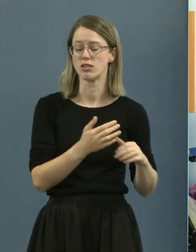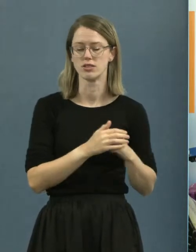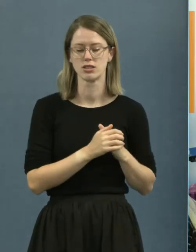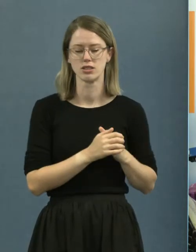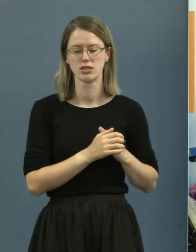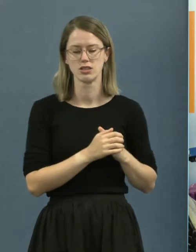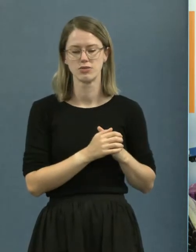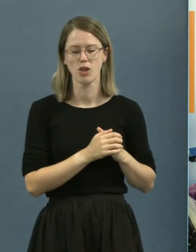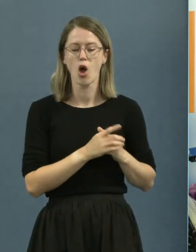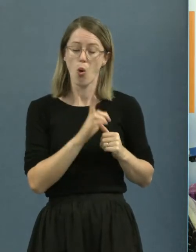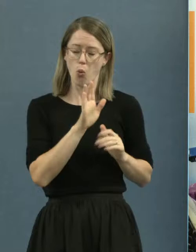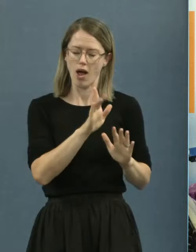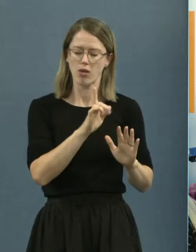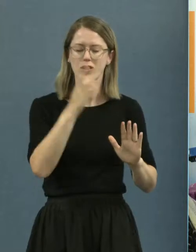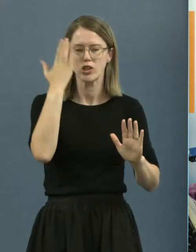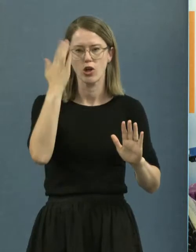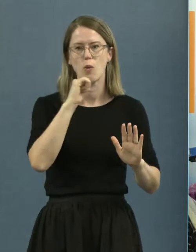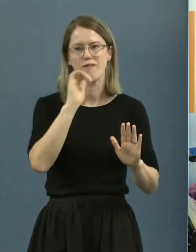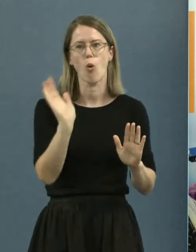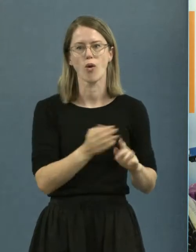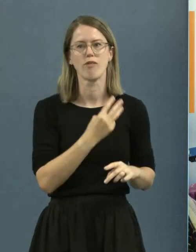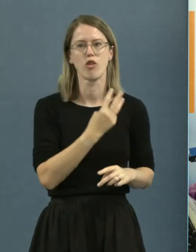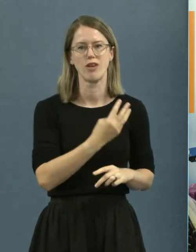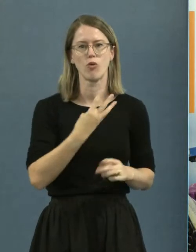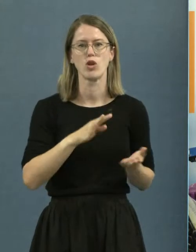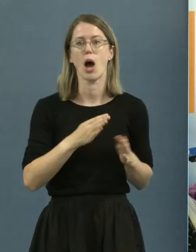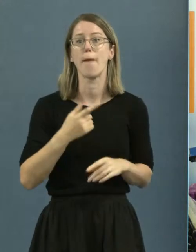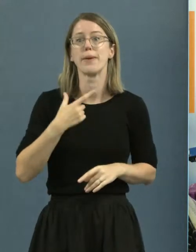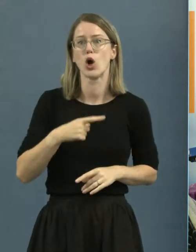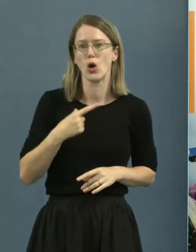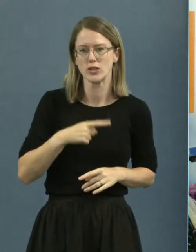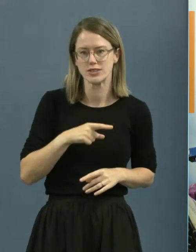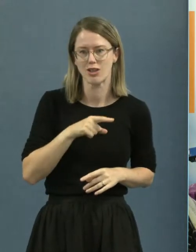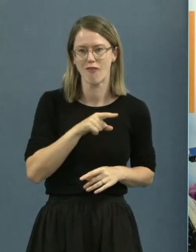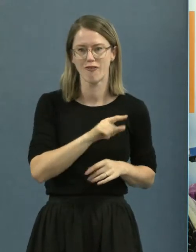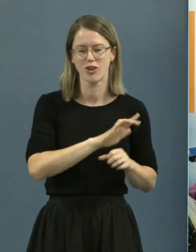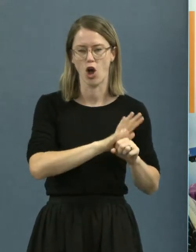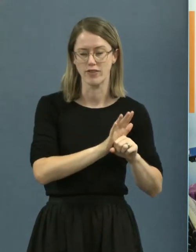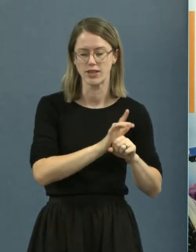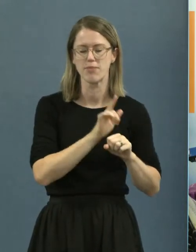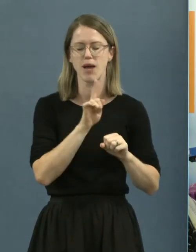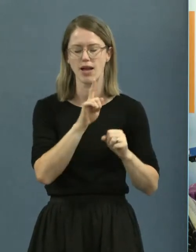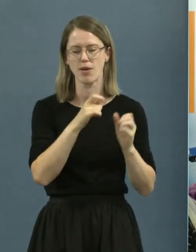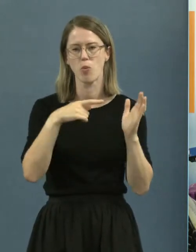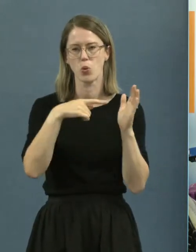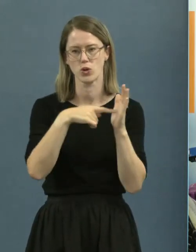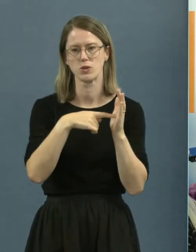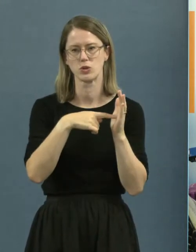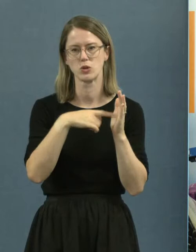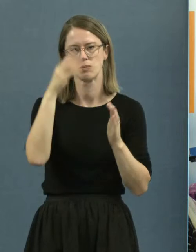don't know that all of those 34 will actually have died because